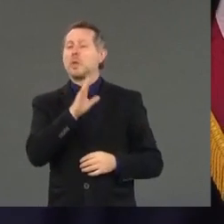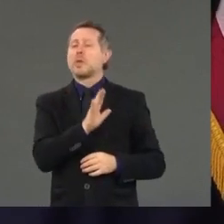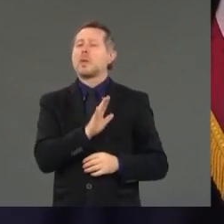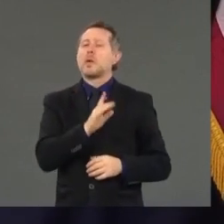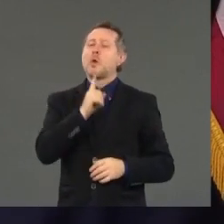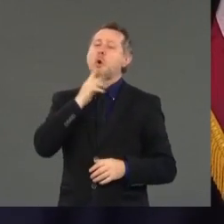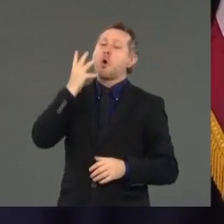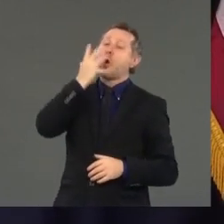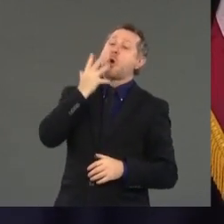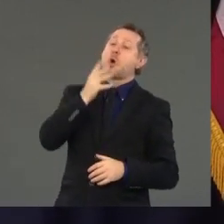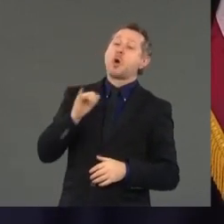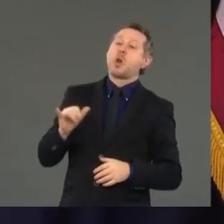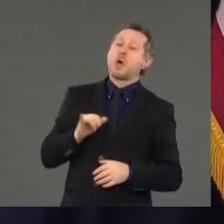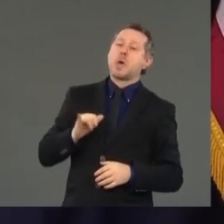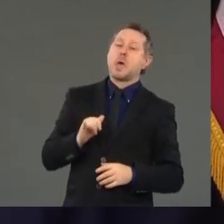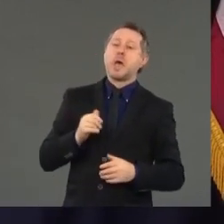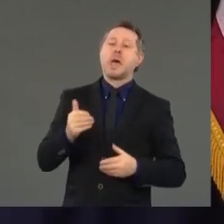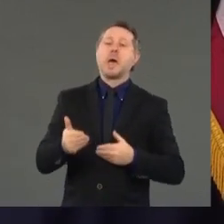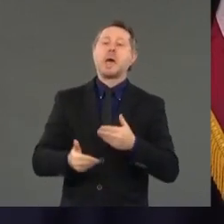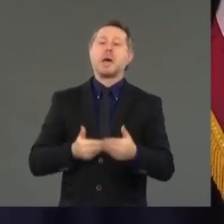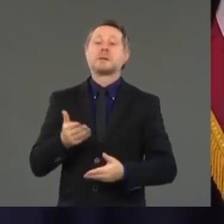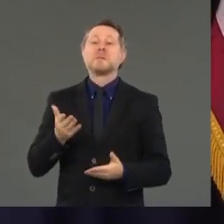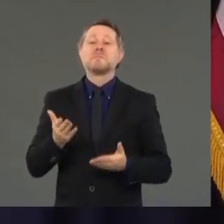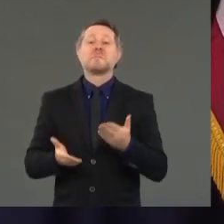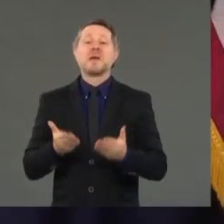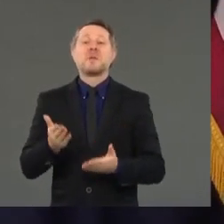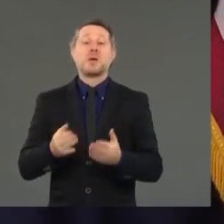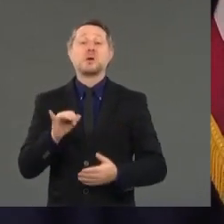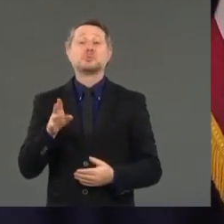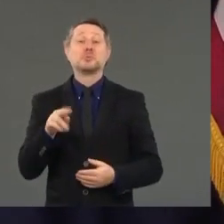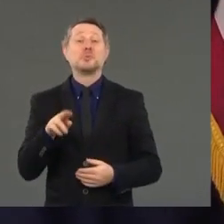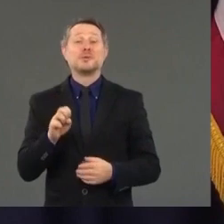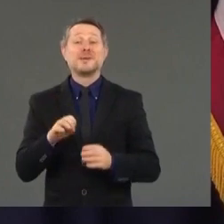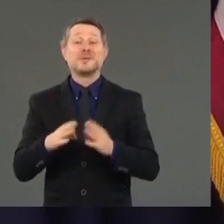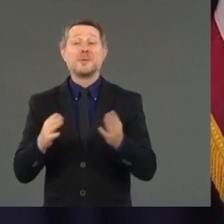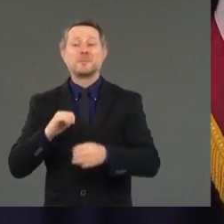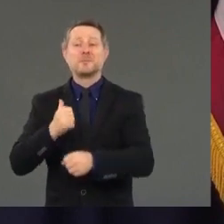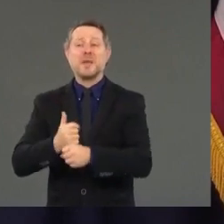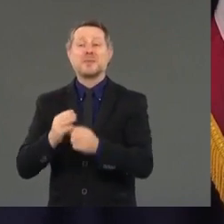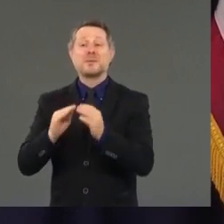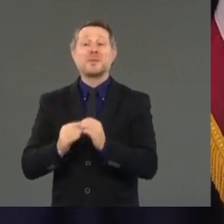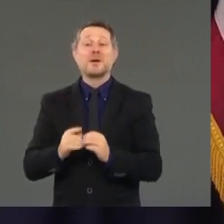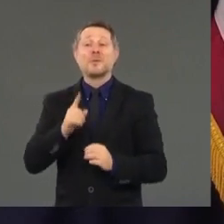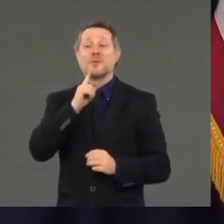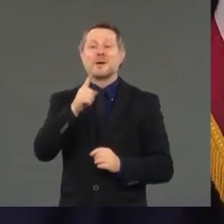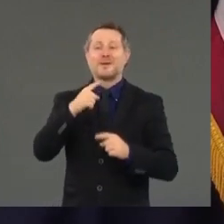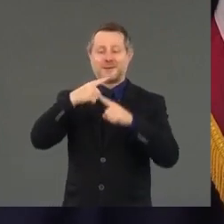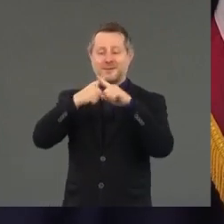BELIEVE THAT'S WHAT MAYOR de BLASIO SAID, I BELIEVE WHAT THE MAYOR SAID IS IT LOOKS LIKE WE